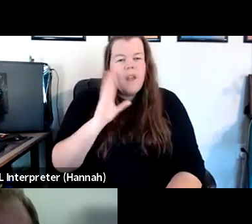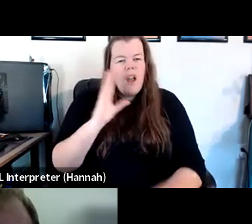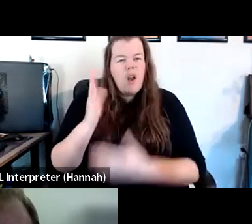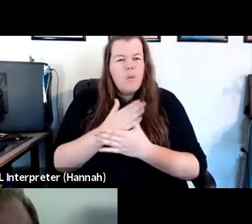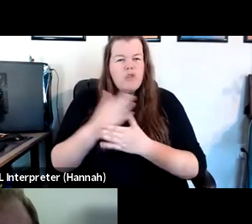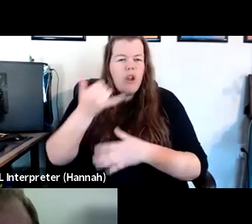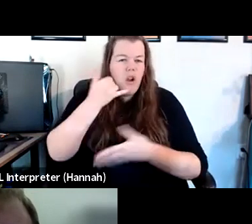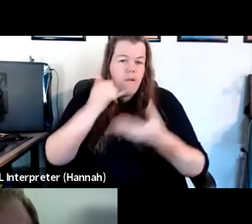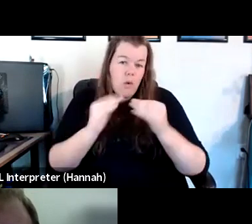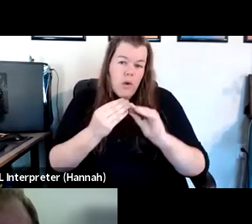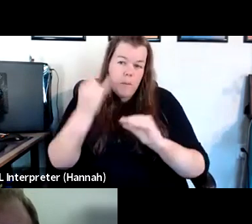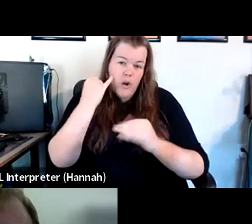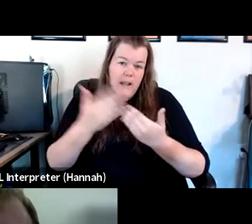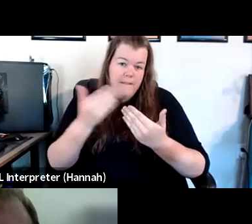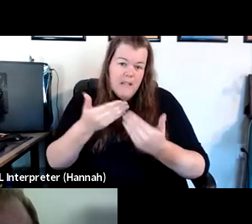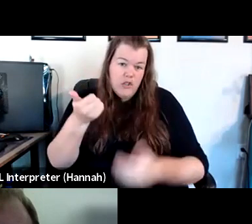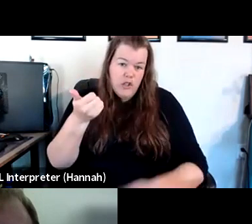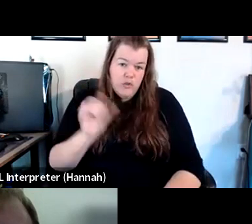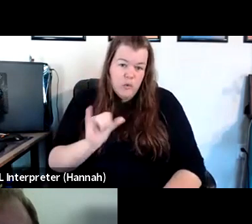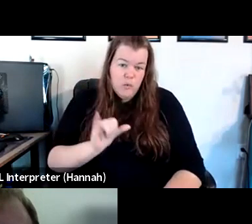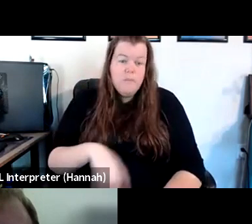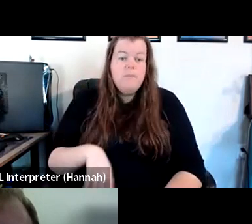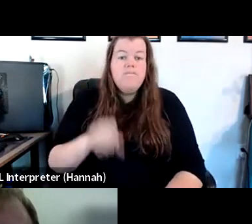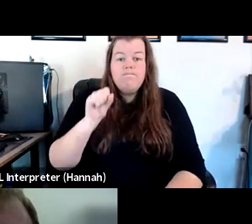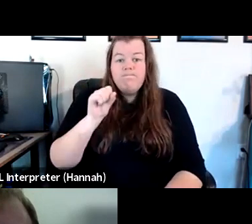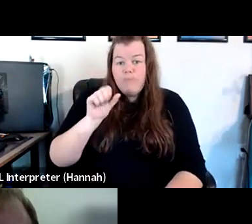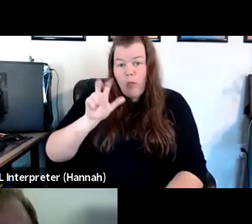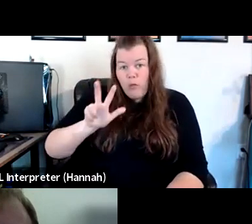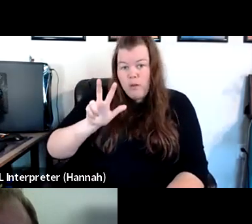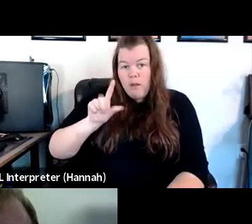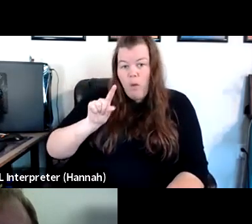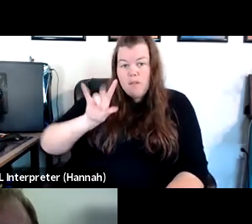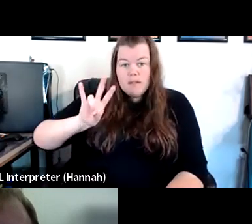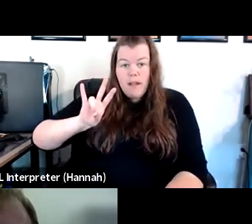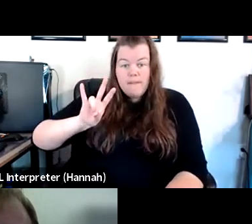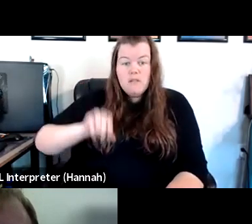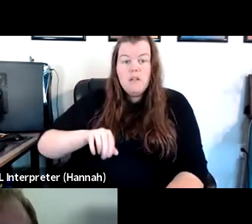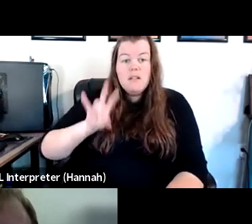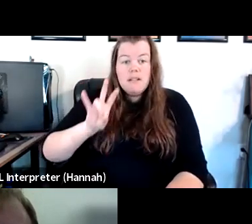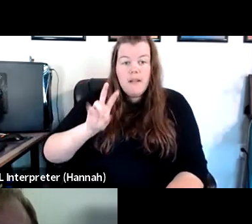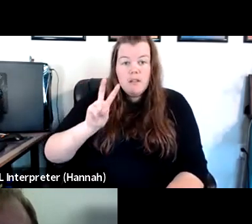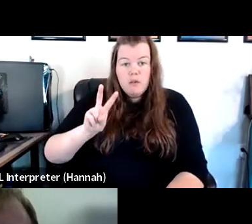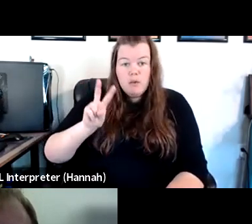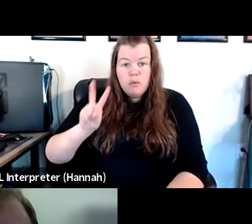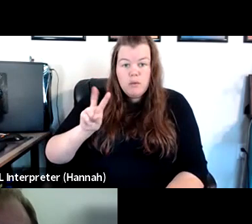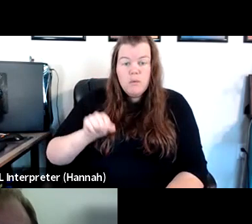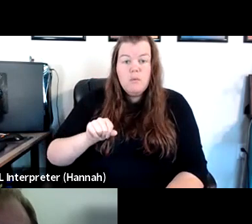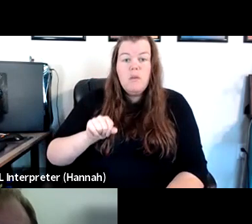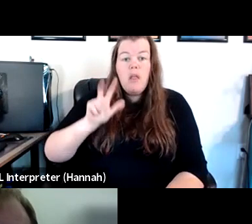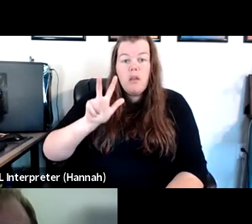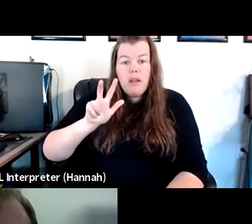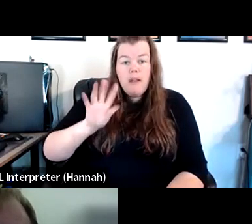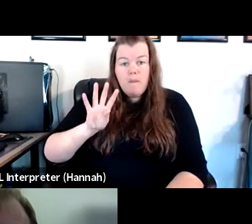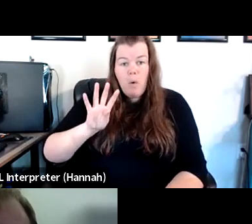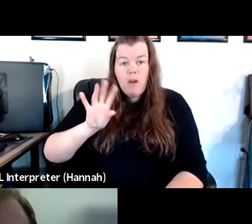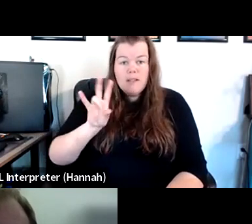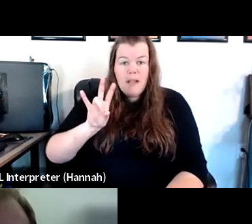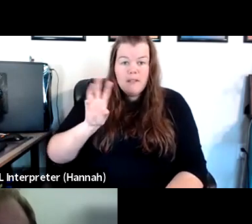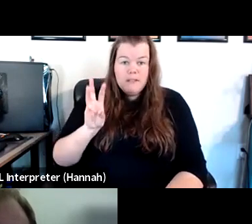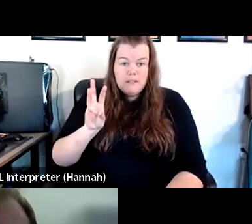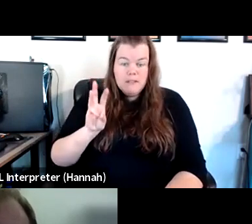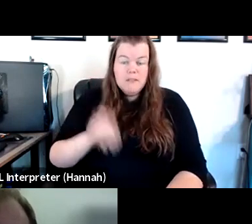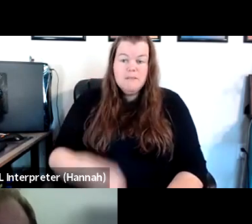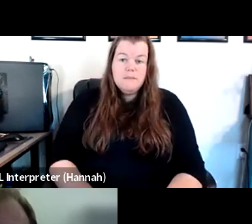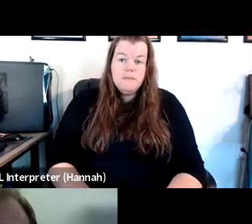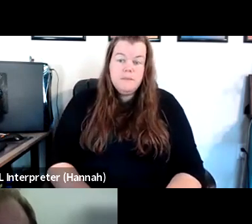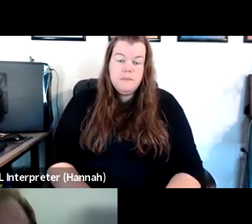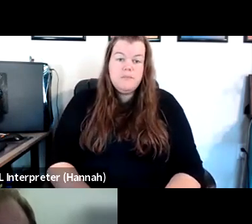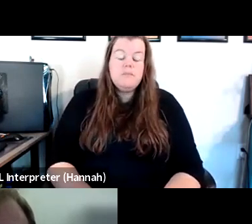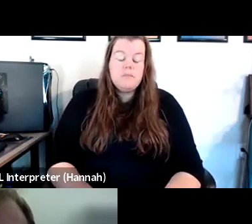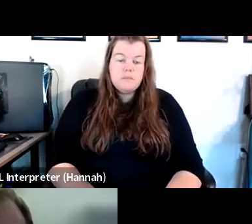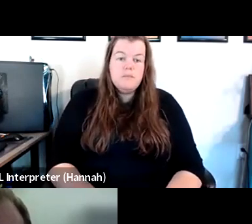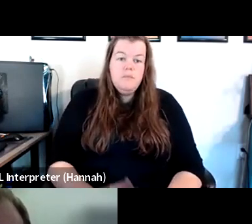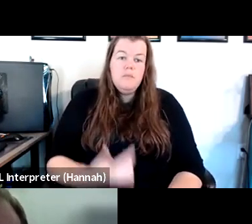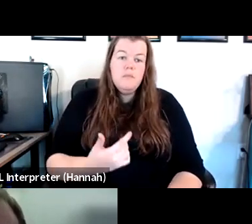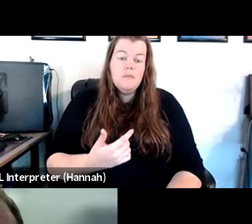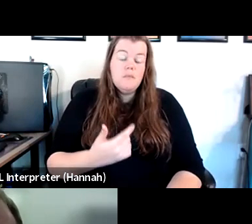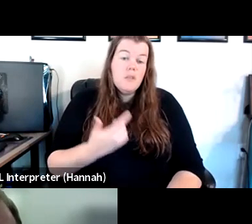that's easier for folks as well so that is (317) 722-3476. So really just to end you know I wanna